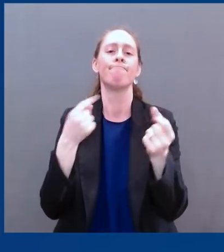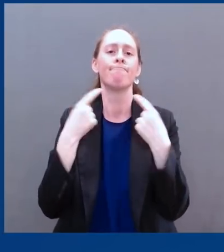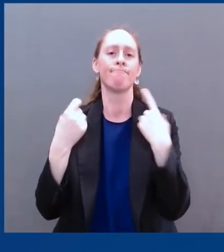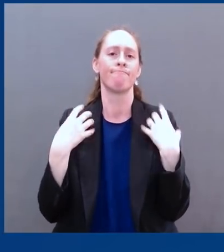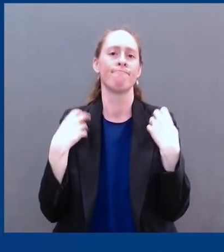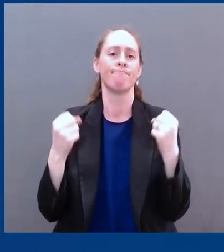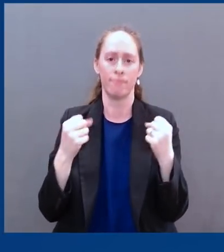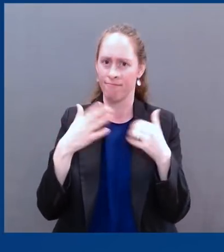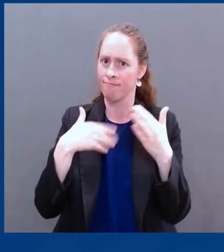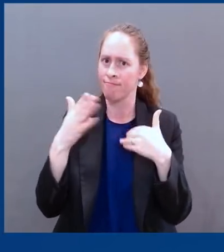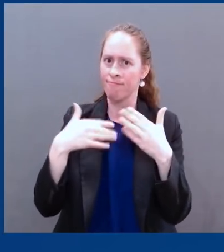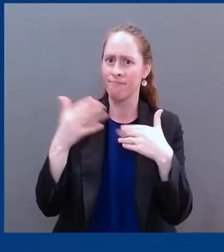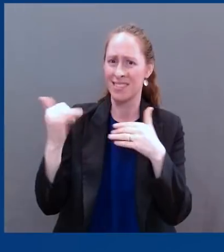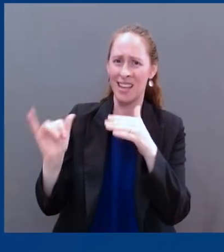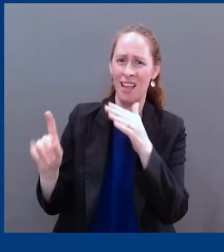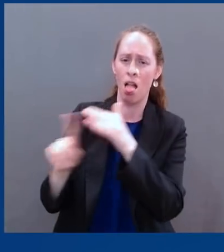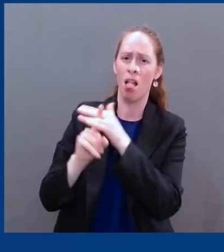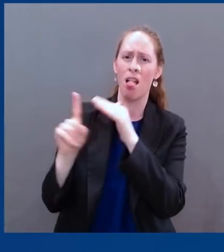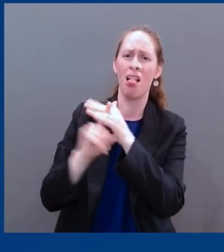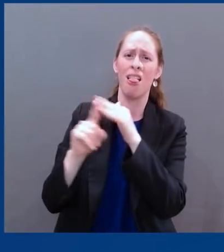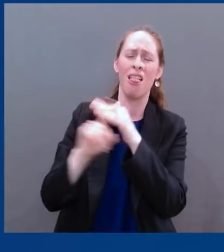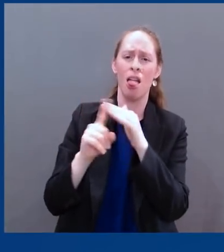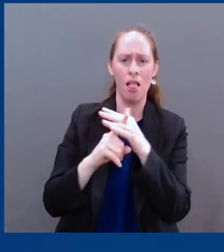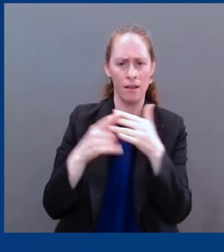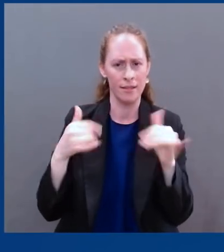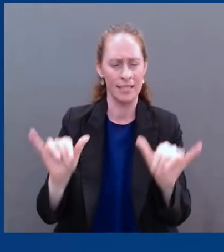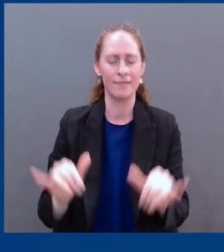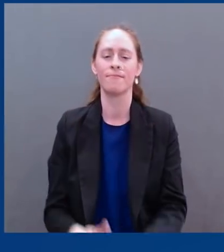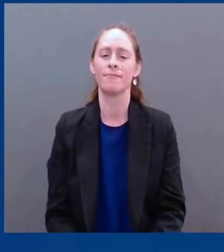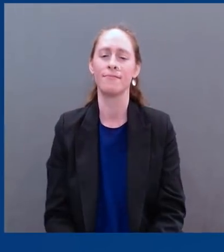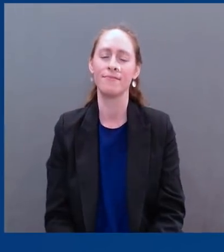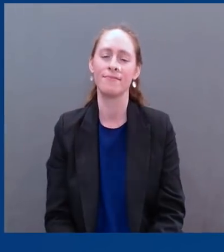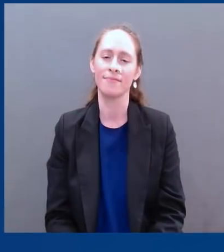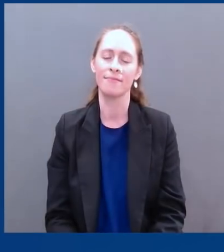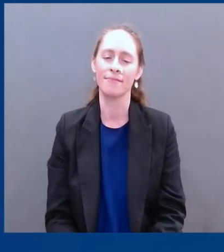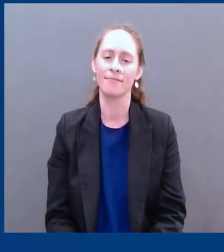As you can see on this slide, there have been a number of evolution of variants.